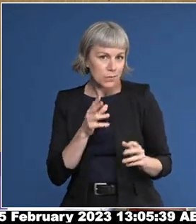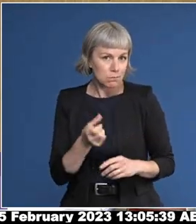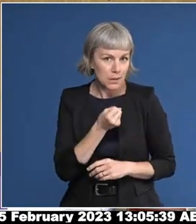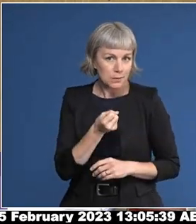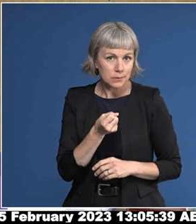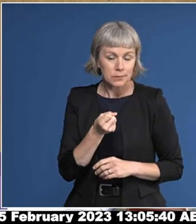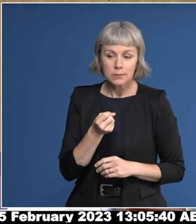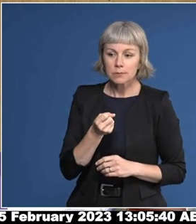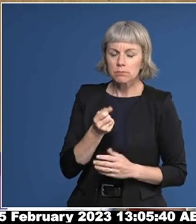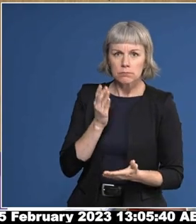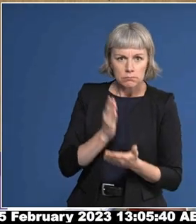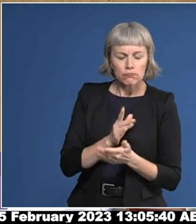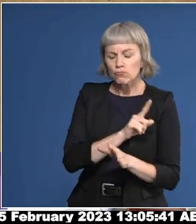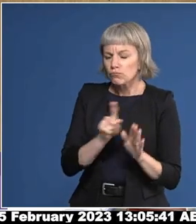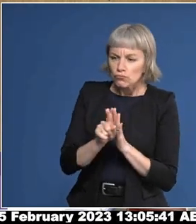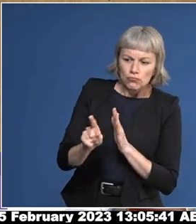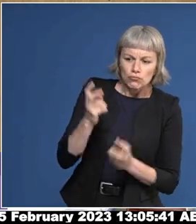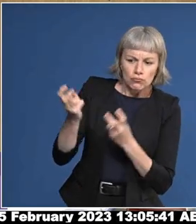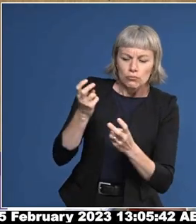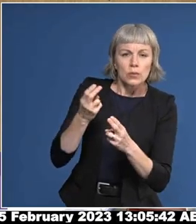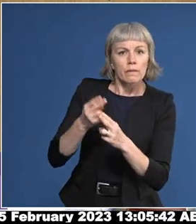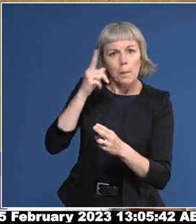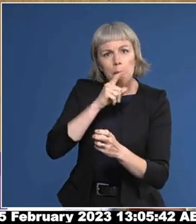working with disability organisations.